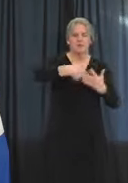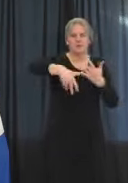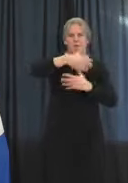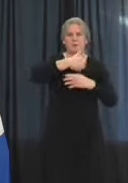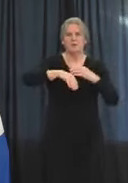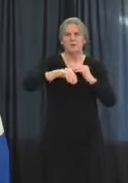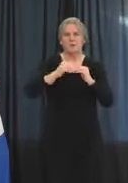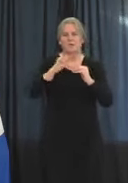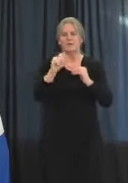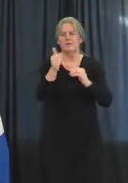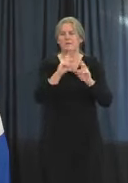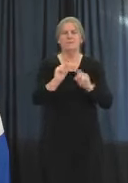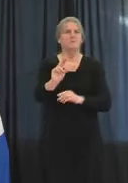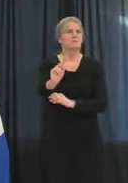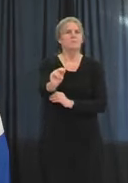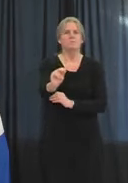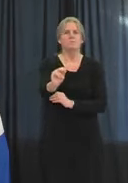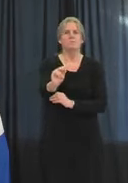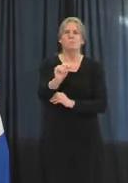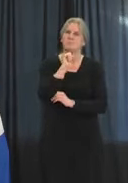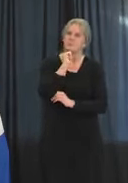groups more than ten people.